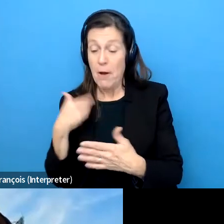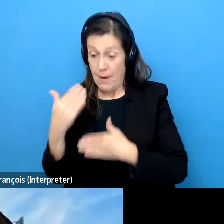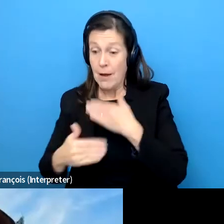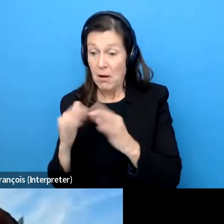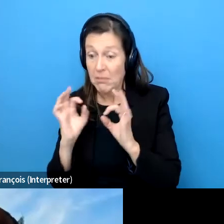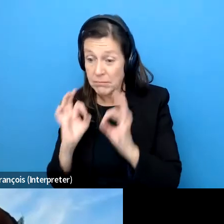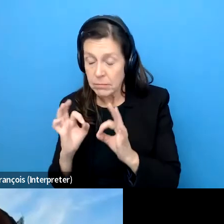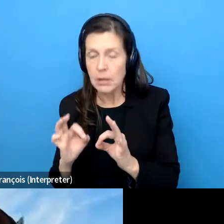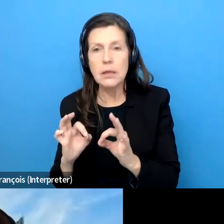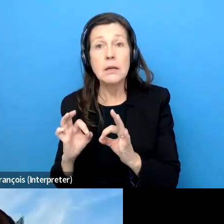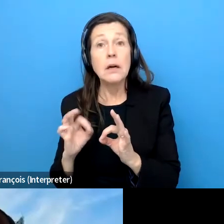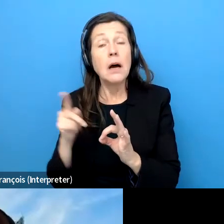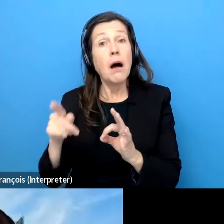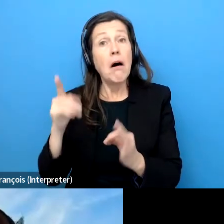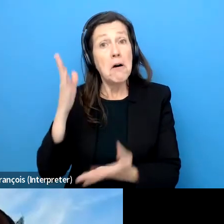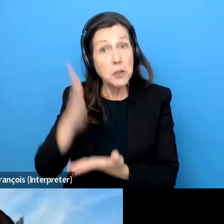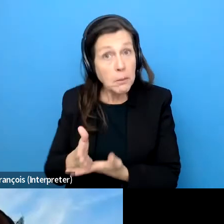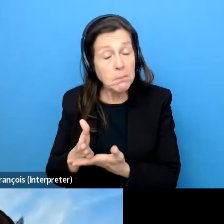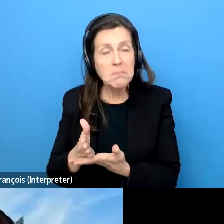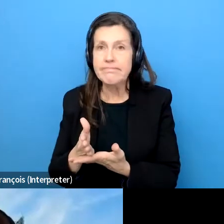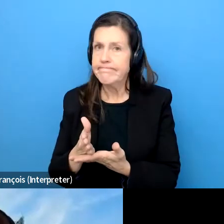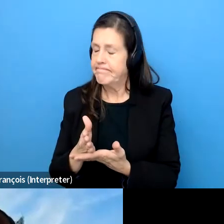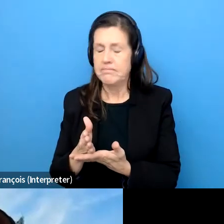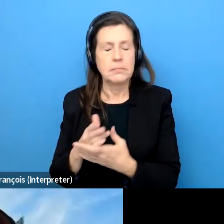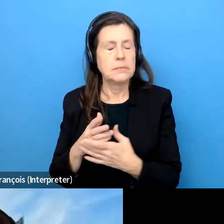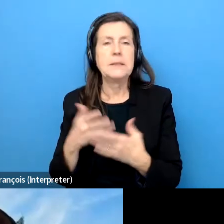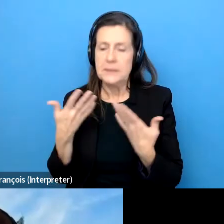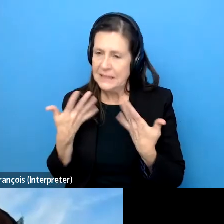the trafficking in human beings remains a serious threat in the EU.